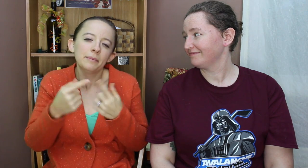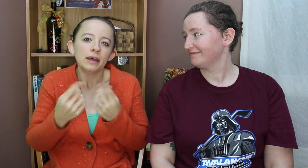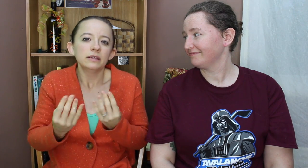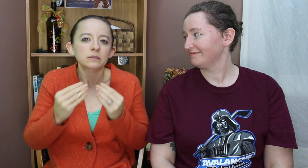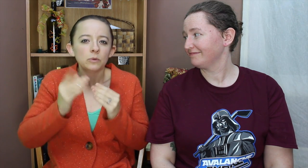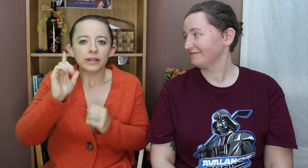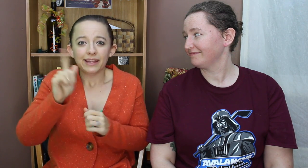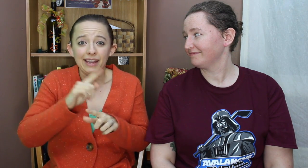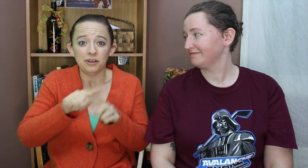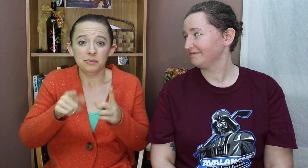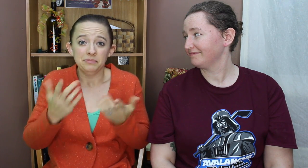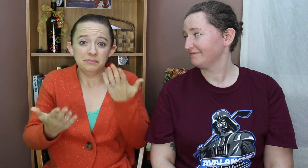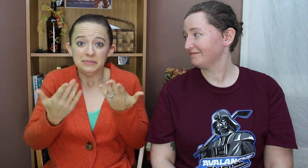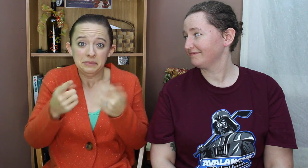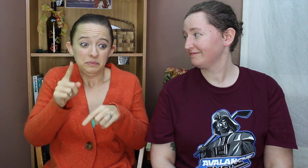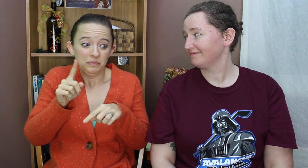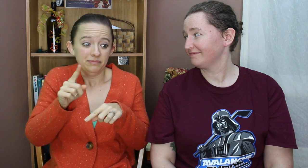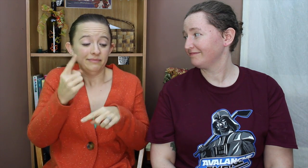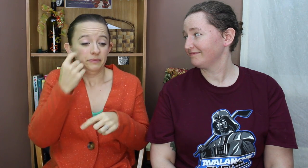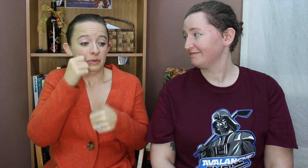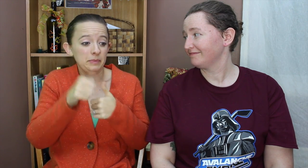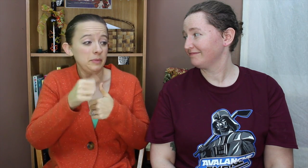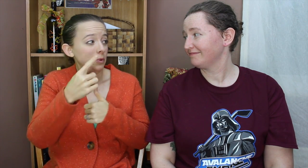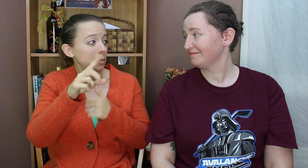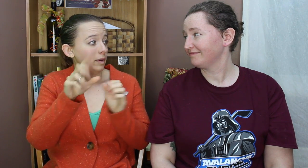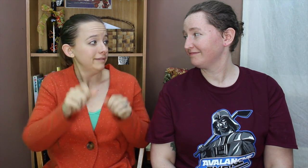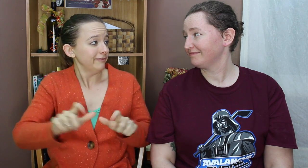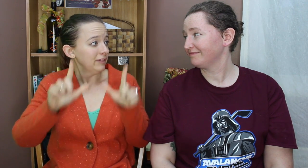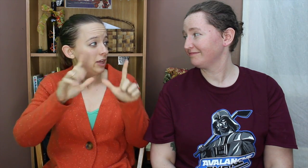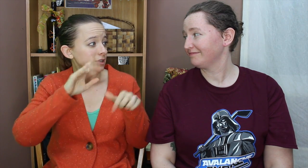menial jobs and we'll talk about this more later. But,